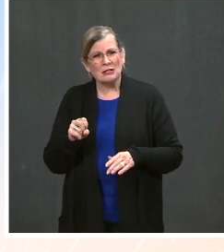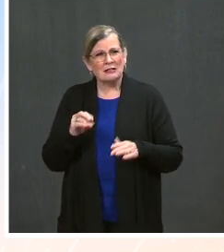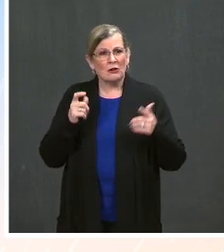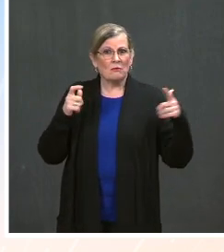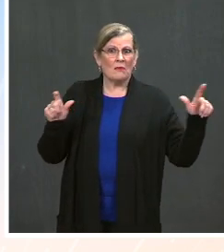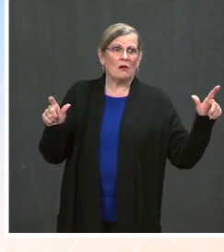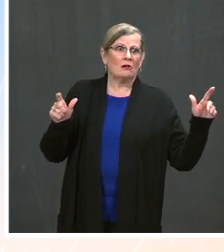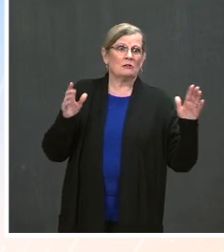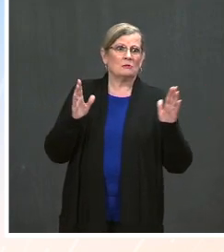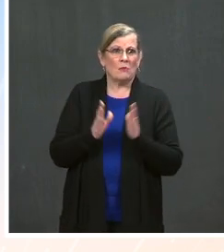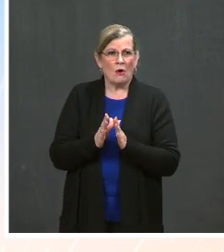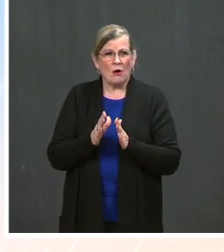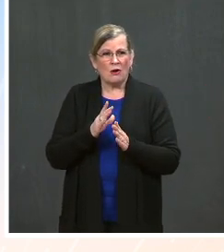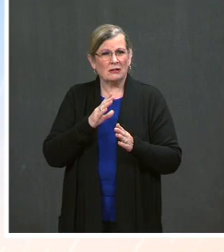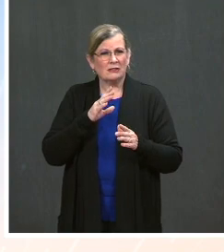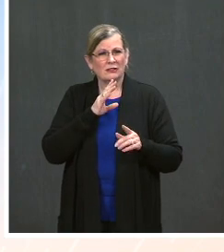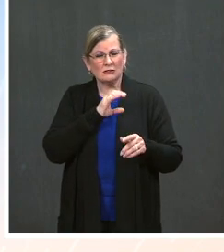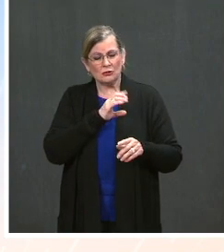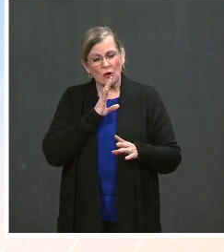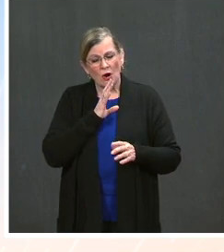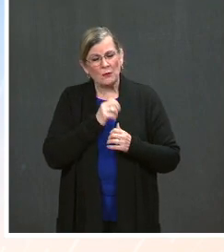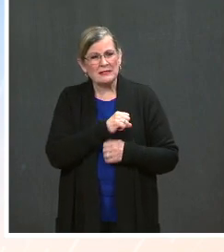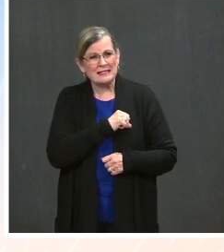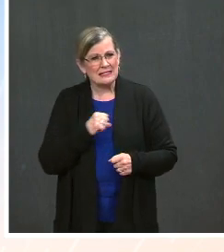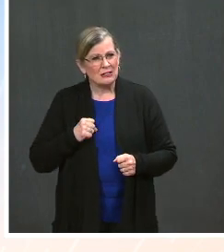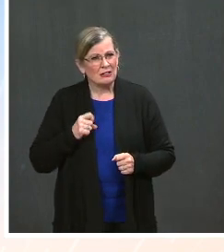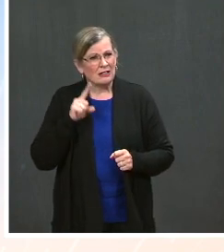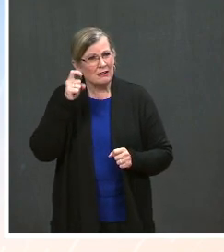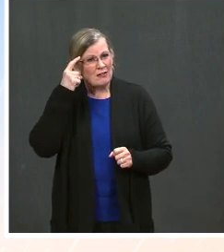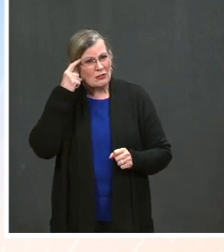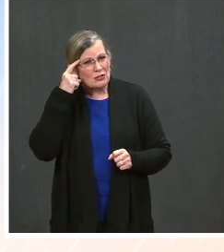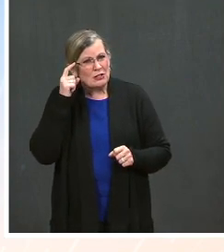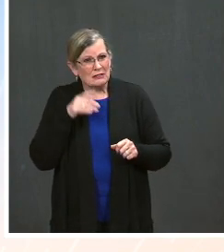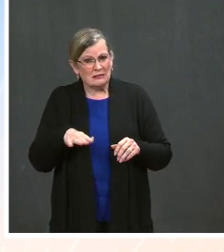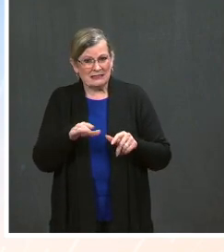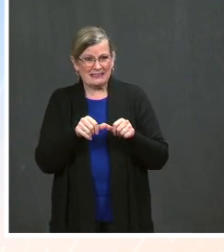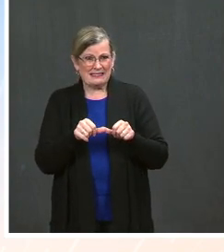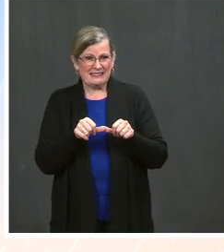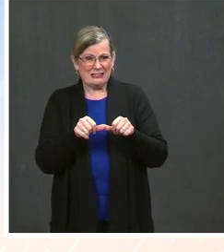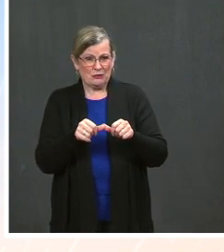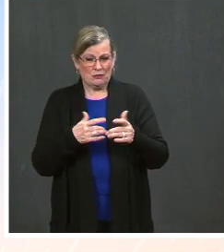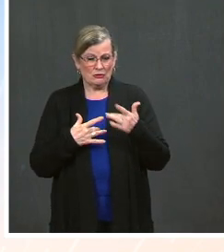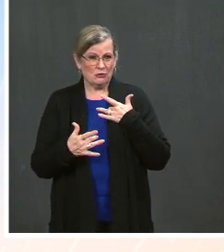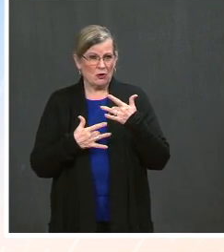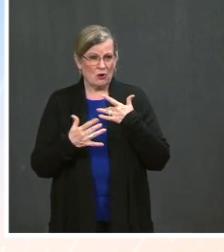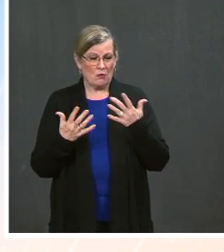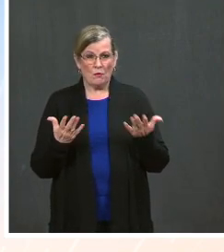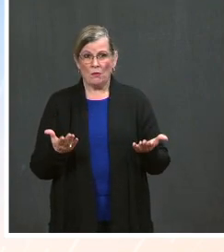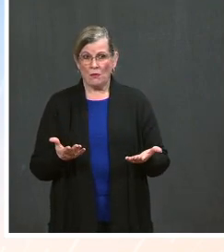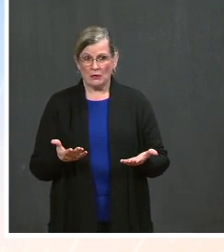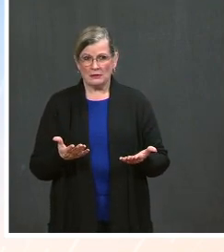I've talked to a couple governors. They continue to be concerned about the situation and what they're seeing in their communities,